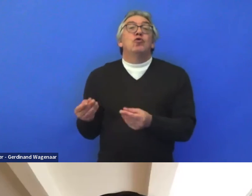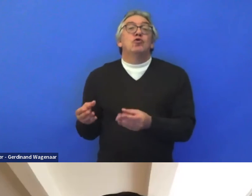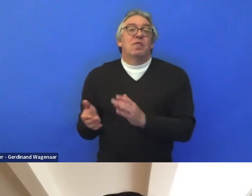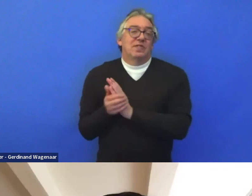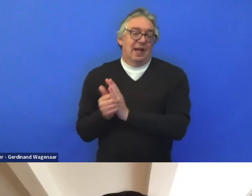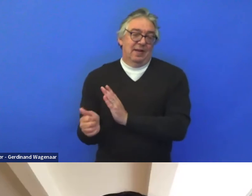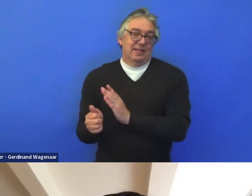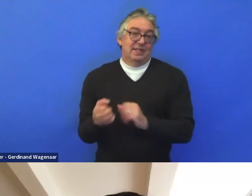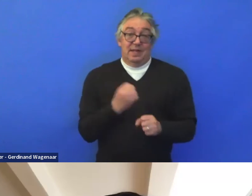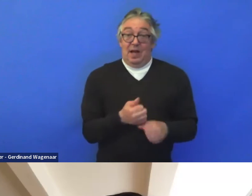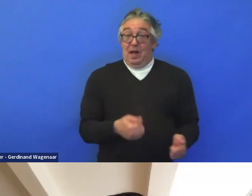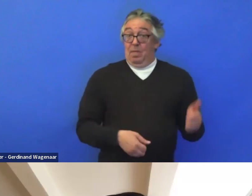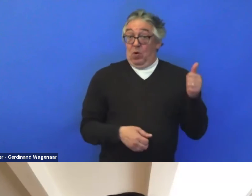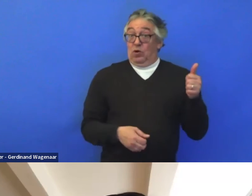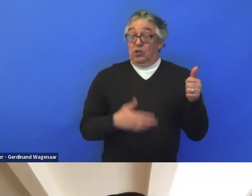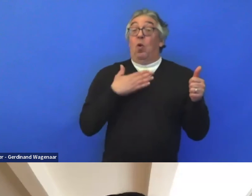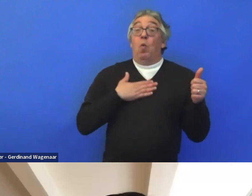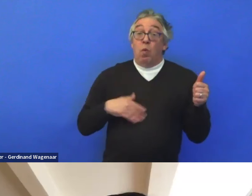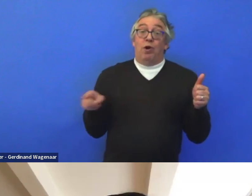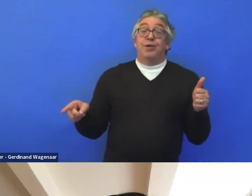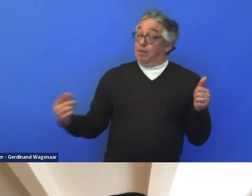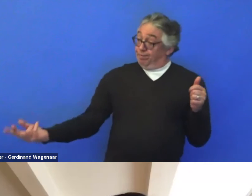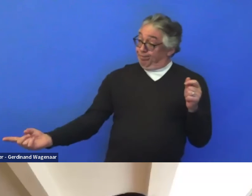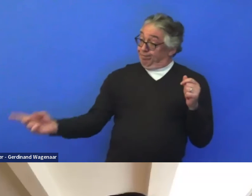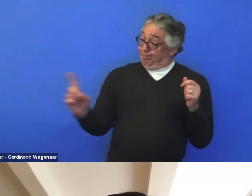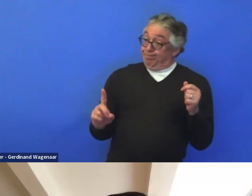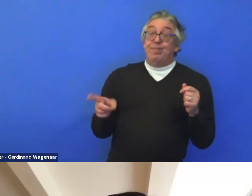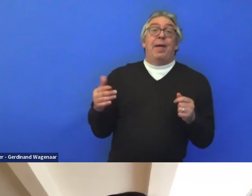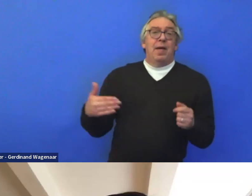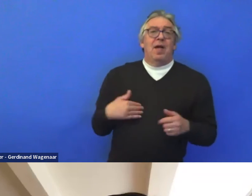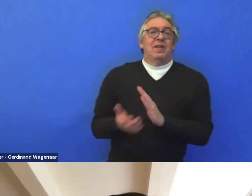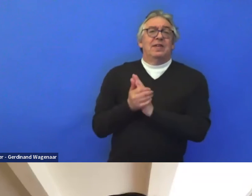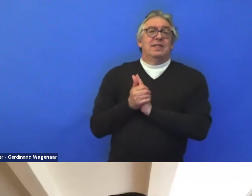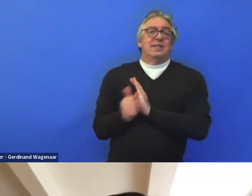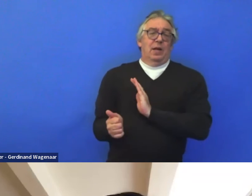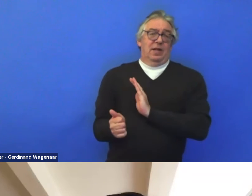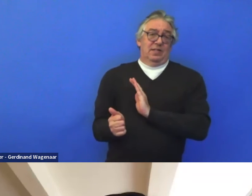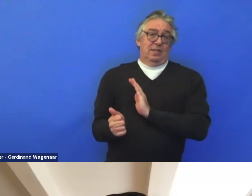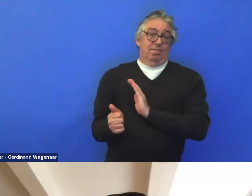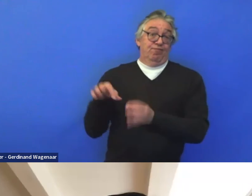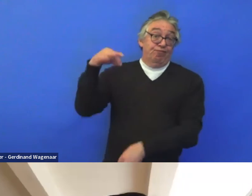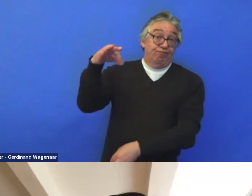Creating access to employment. So, how we can ensure more inclusive skills building